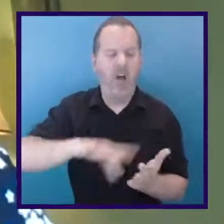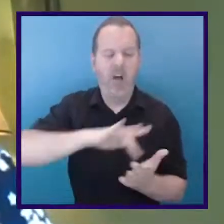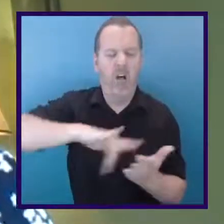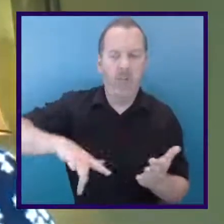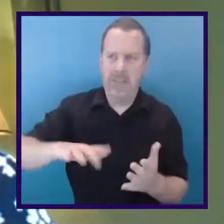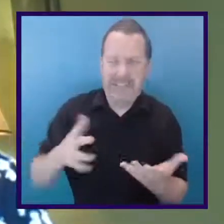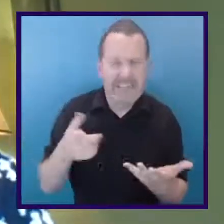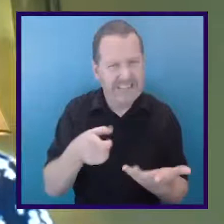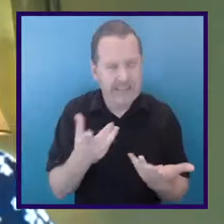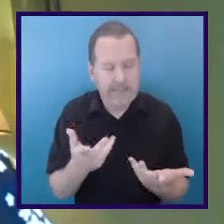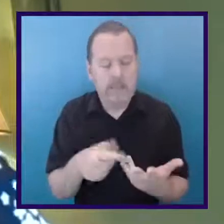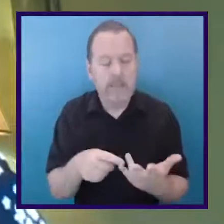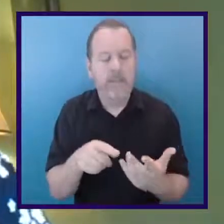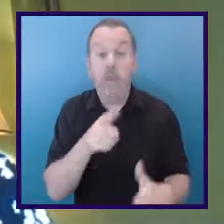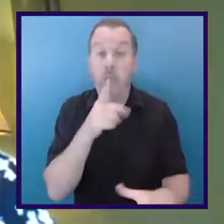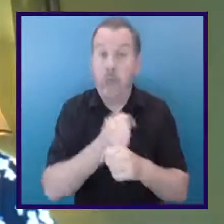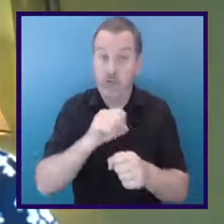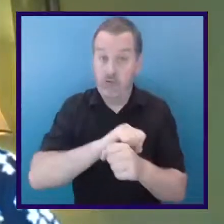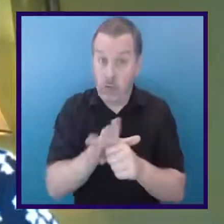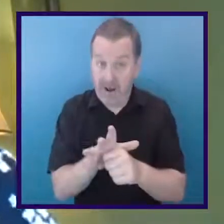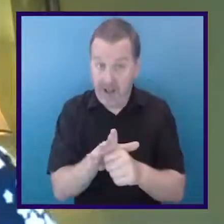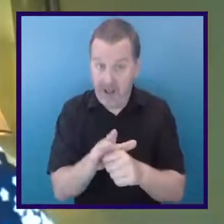Talking about COVID and the issues that have arisen there.